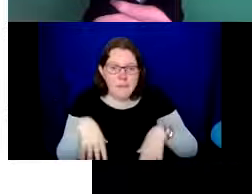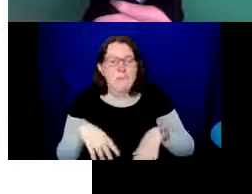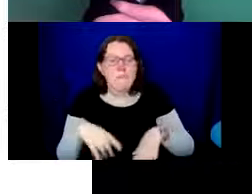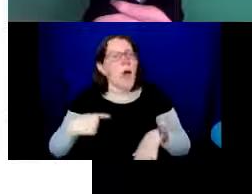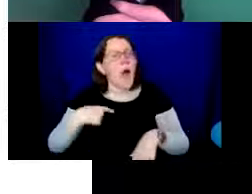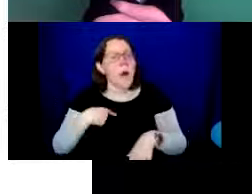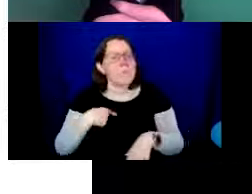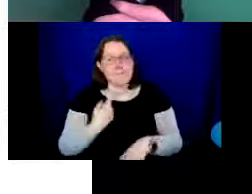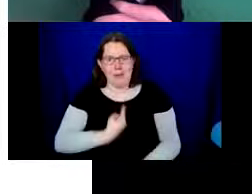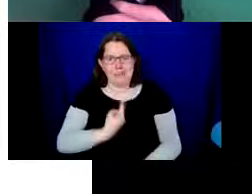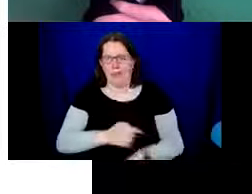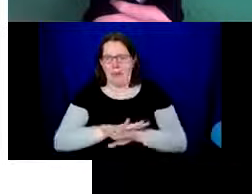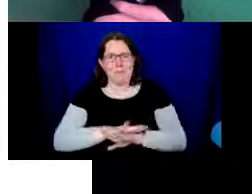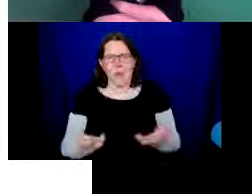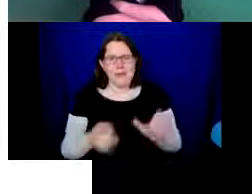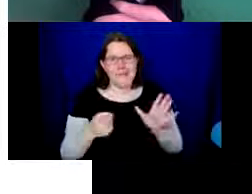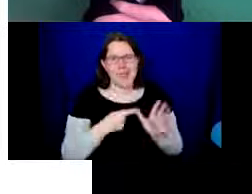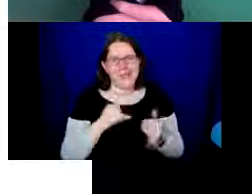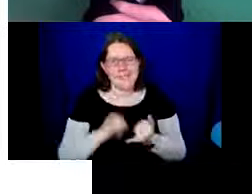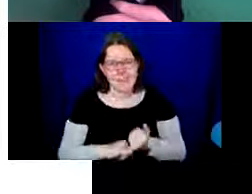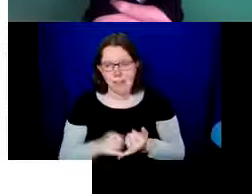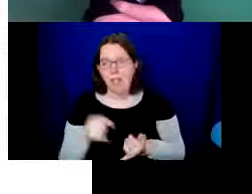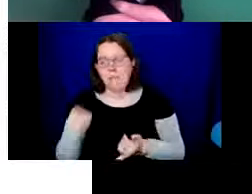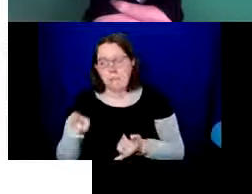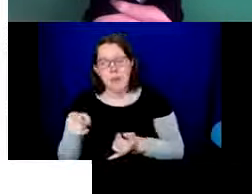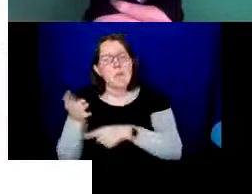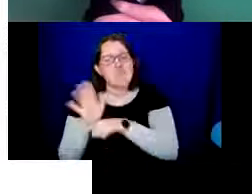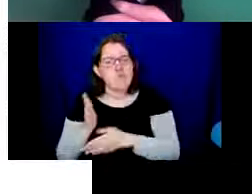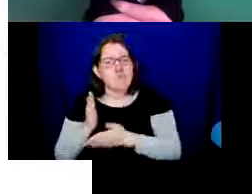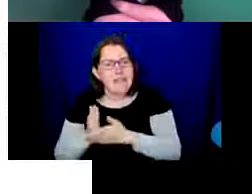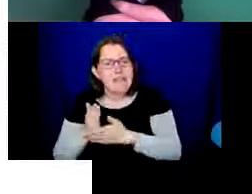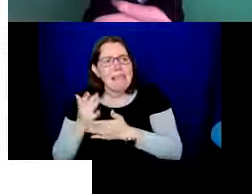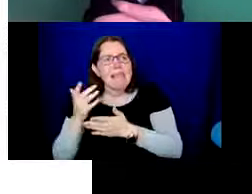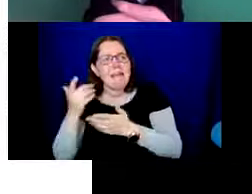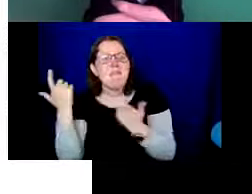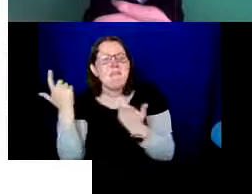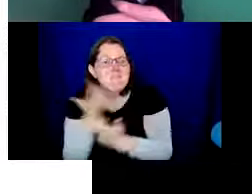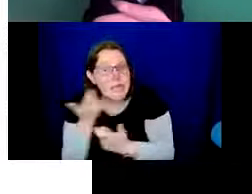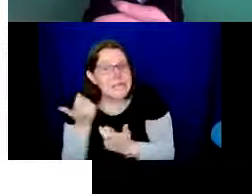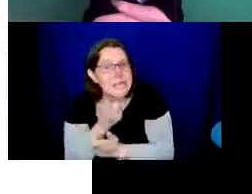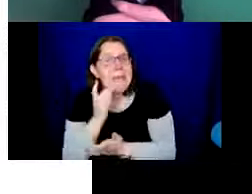but there's also a lot of quite serious art historians and curators talking about